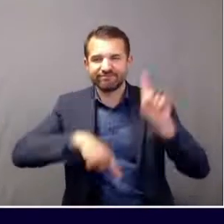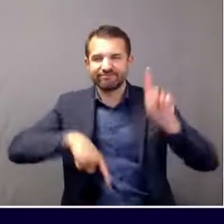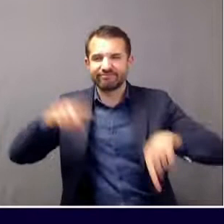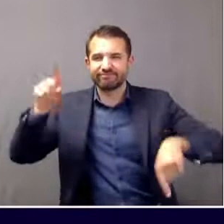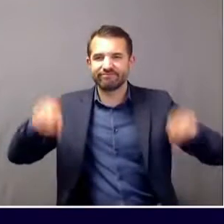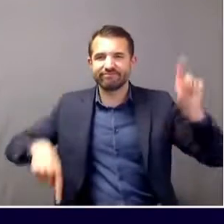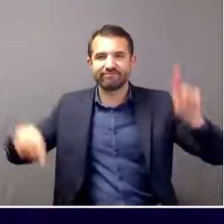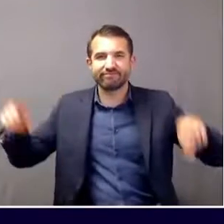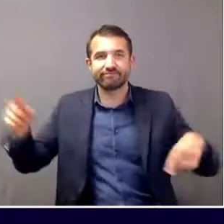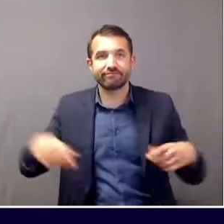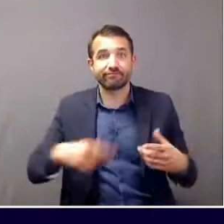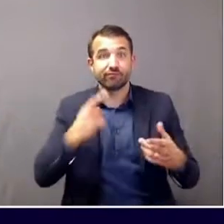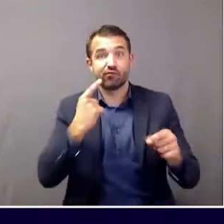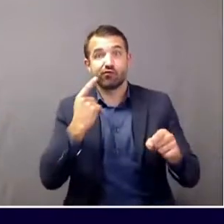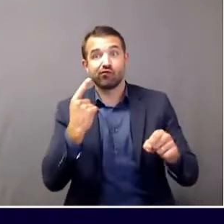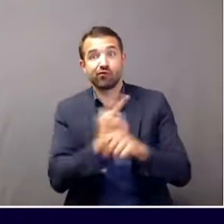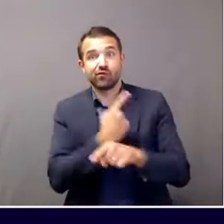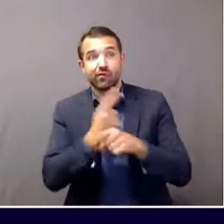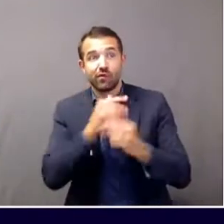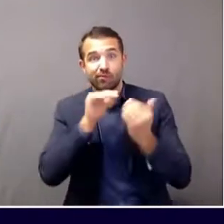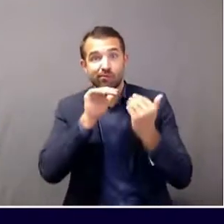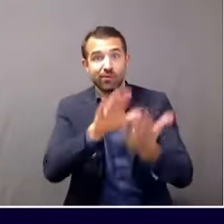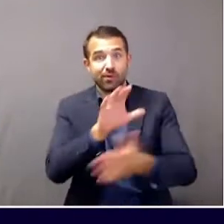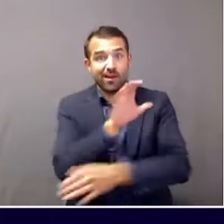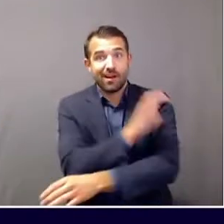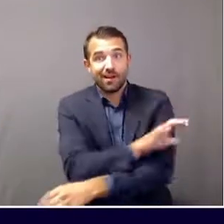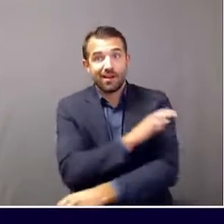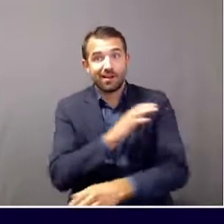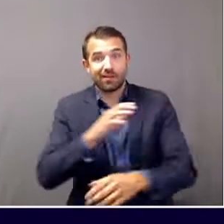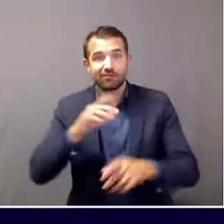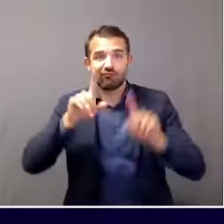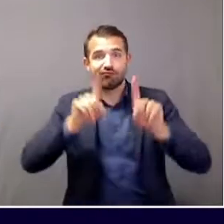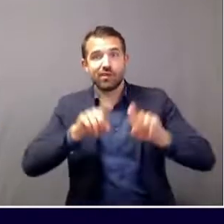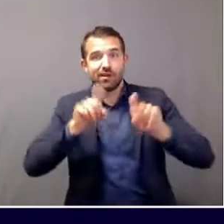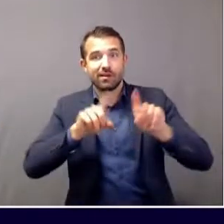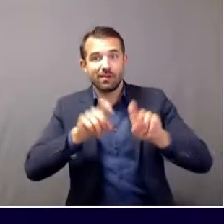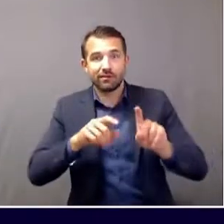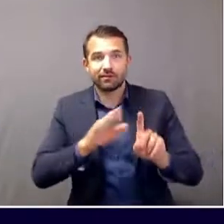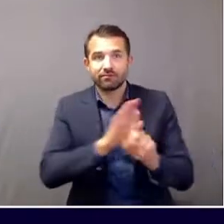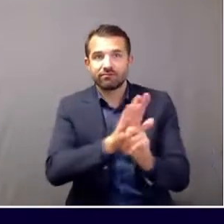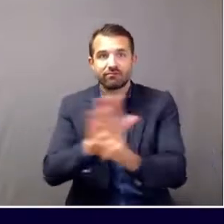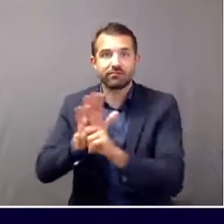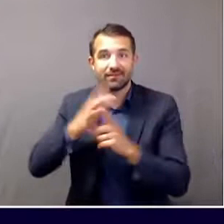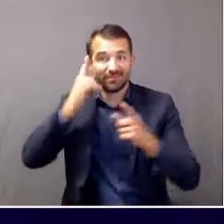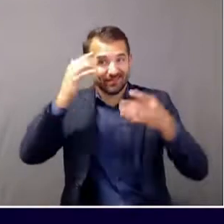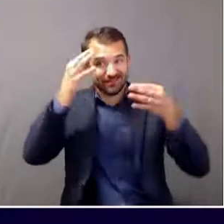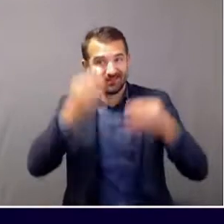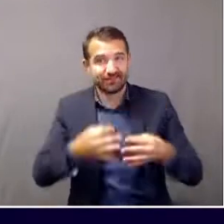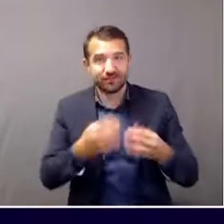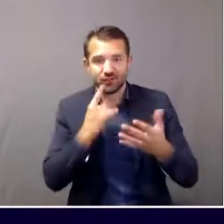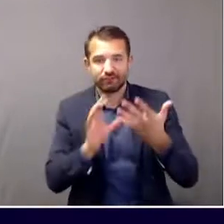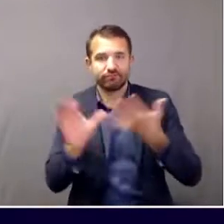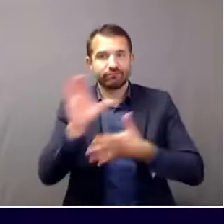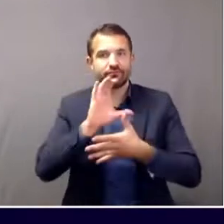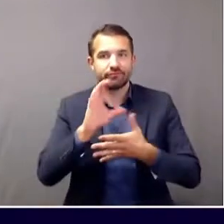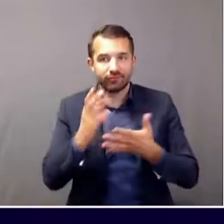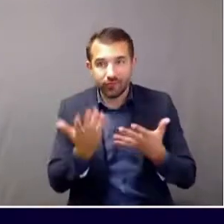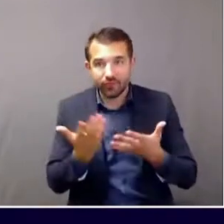clinical trial each and every one of these decisions and the